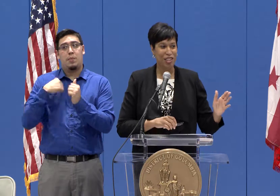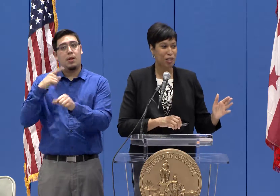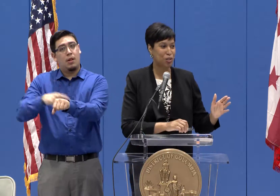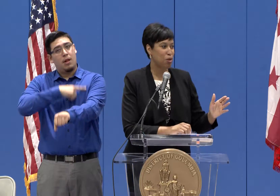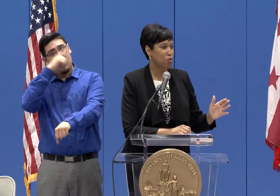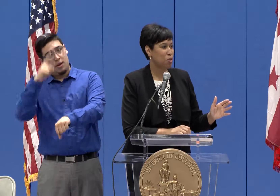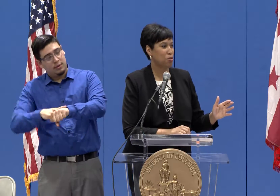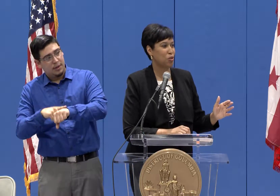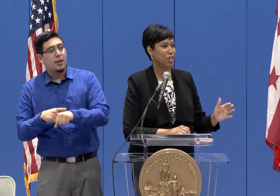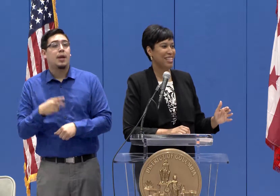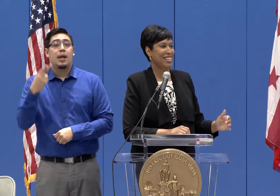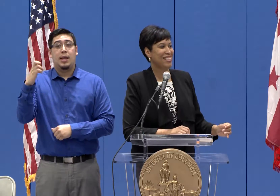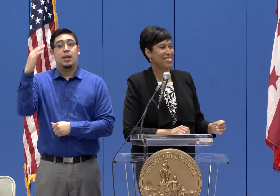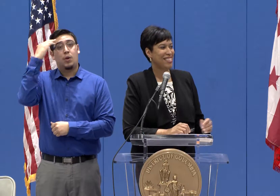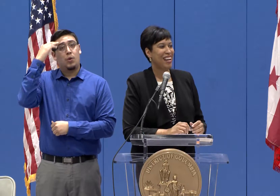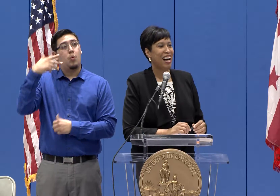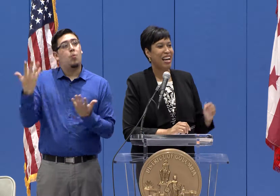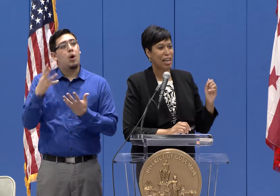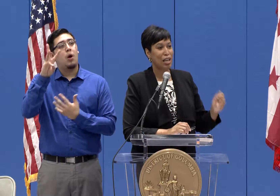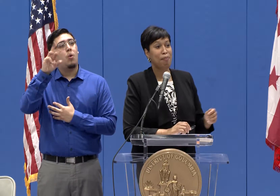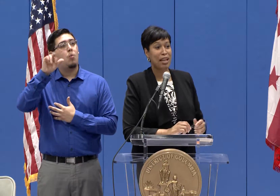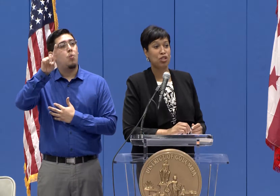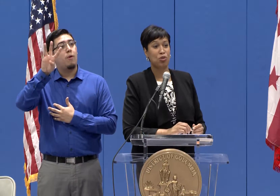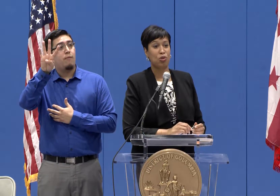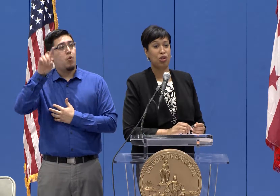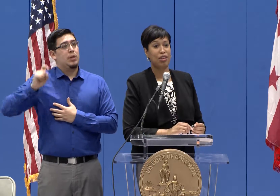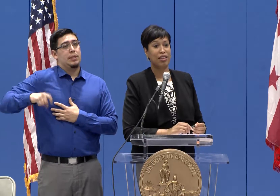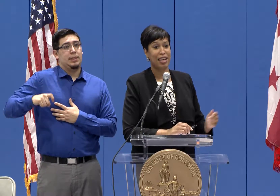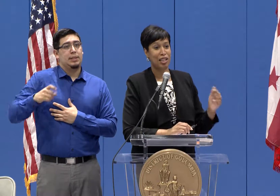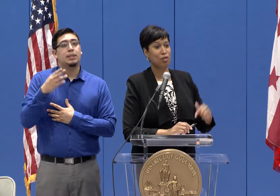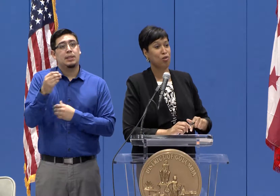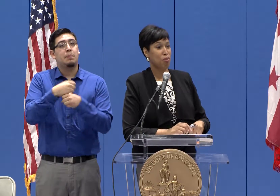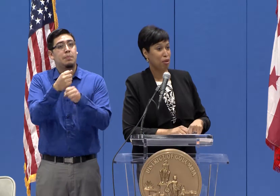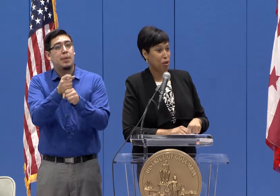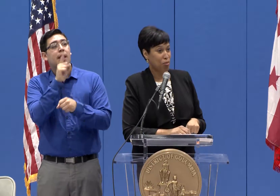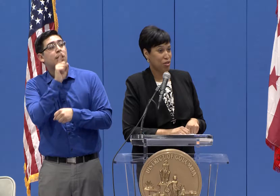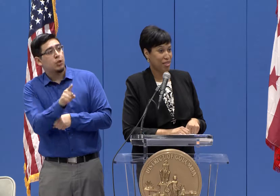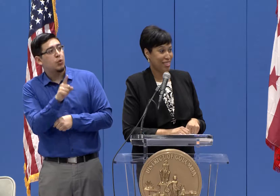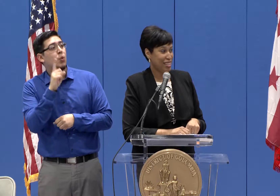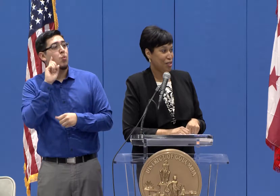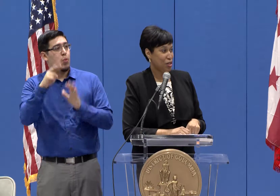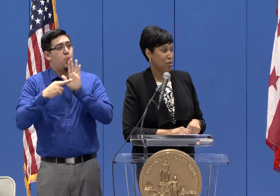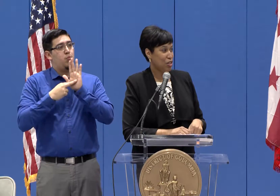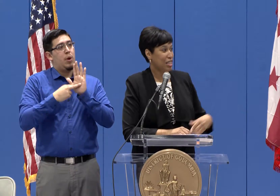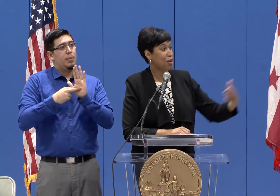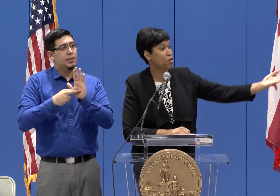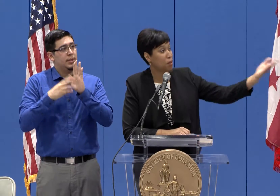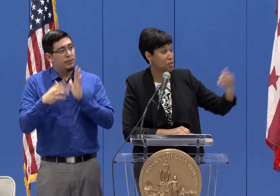HE KNOWS WHAT WARD 4 NEEDS AND HE MAKES SURE THAT IT IS GOING TO BE REPRESENTED IN THIS BUDGET.